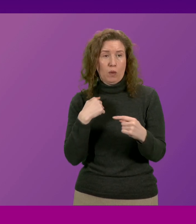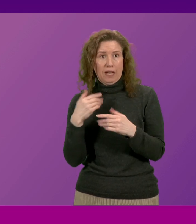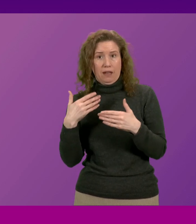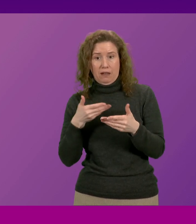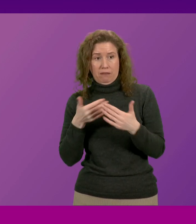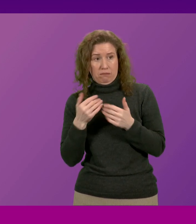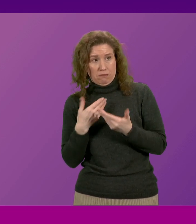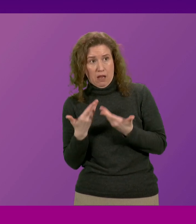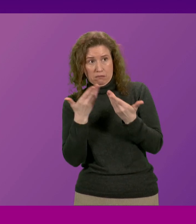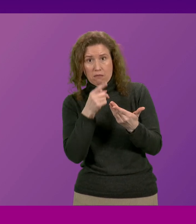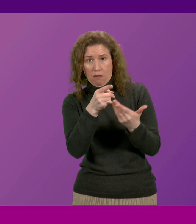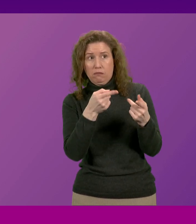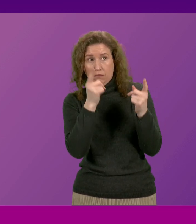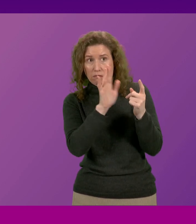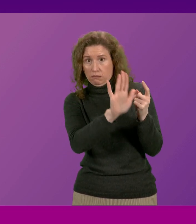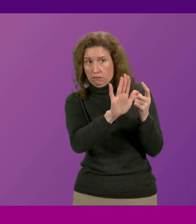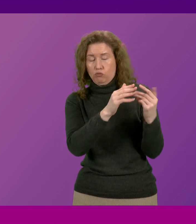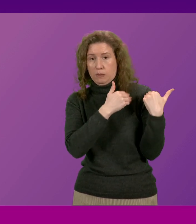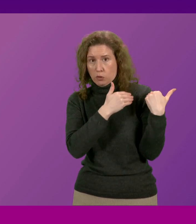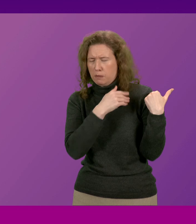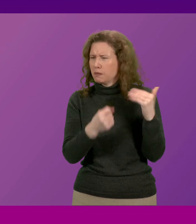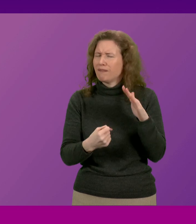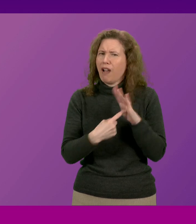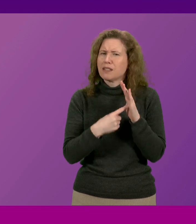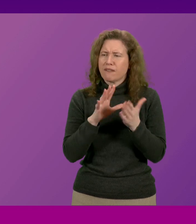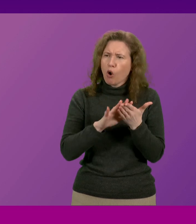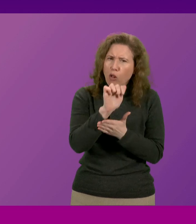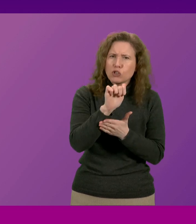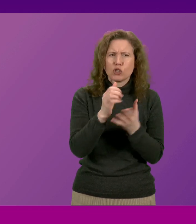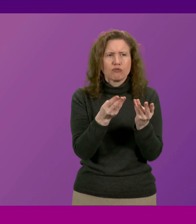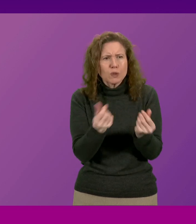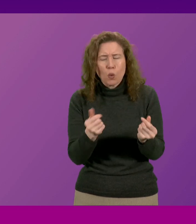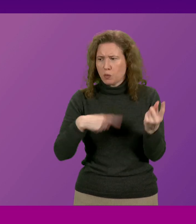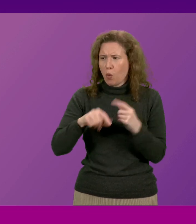they are a hugely important community and cultural resource that is valued by us all.